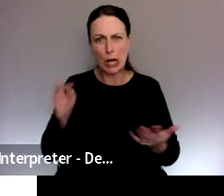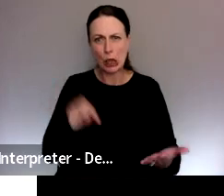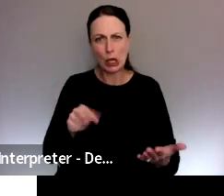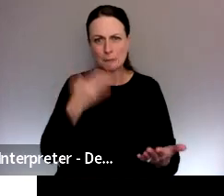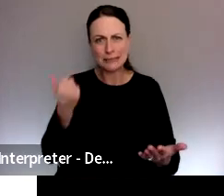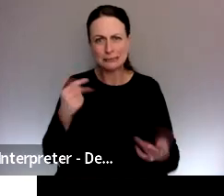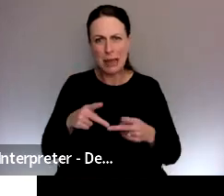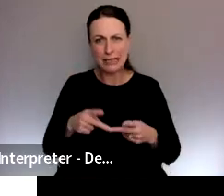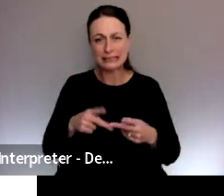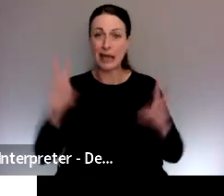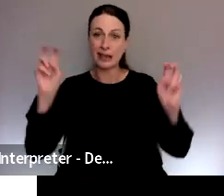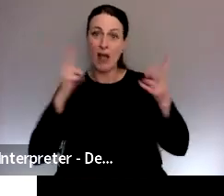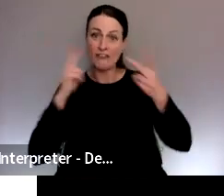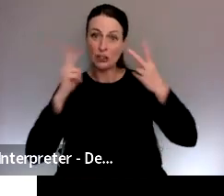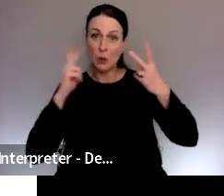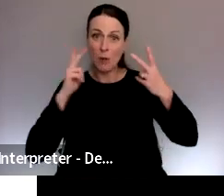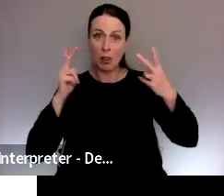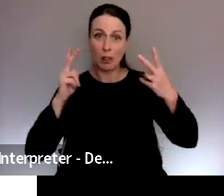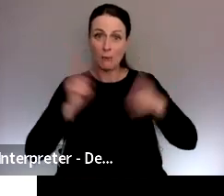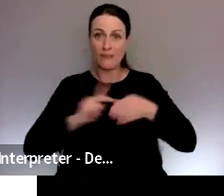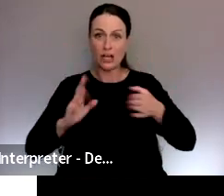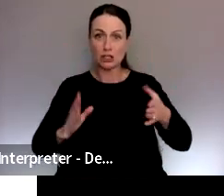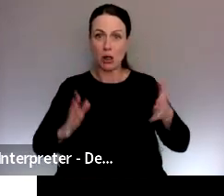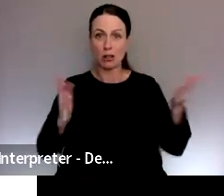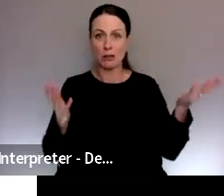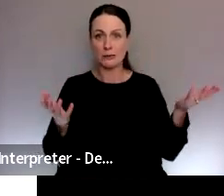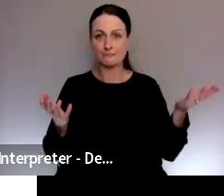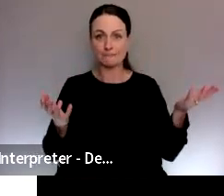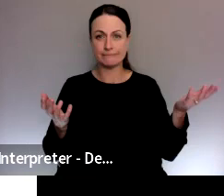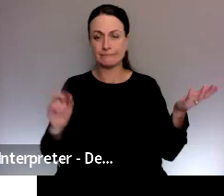As, I guess, a visual professional,